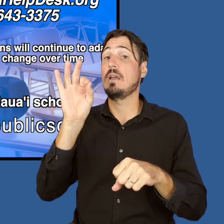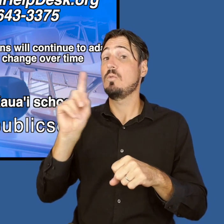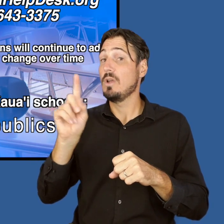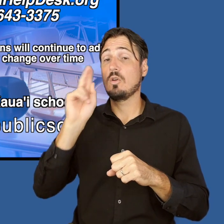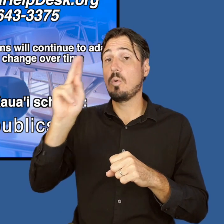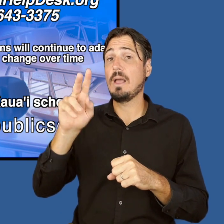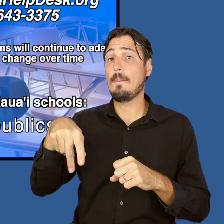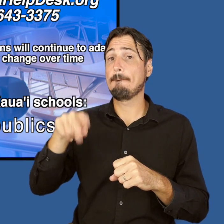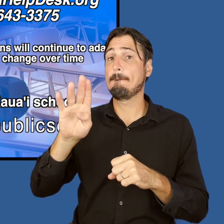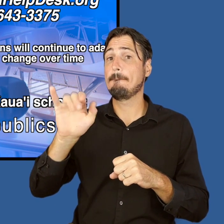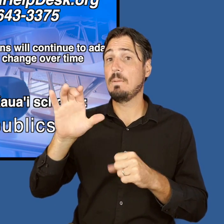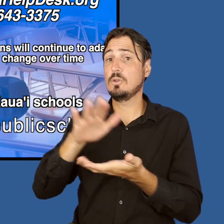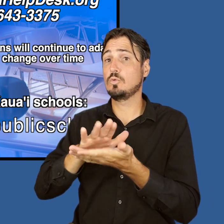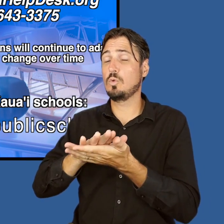public schools launch page at